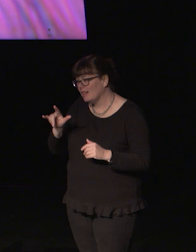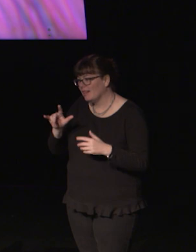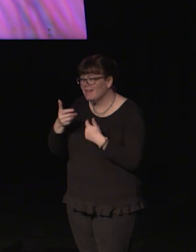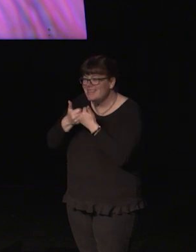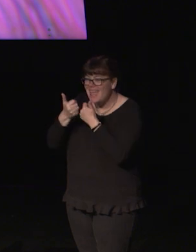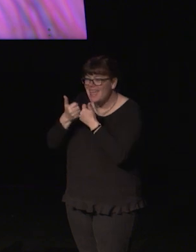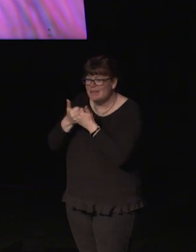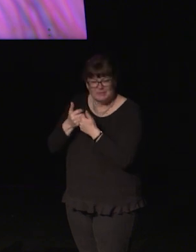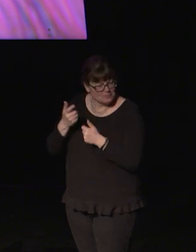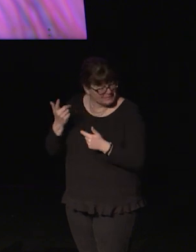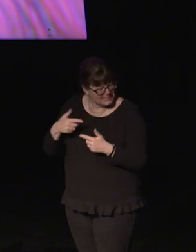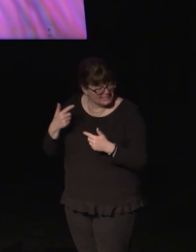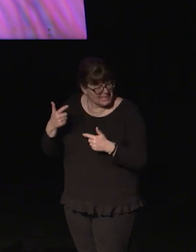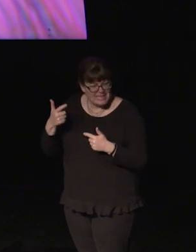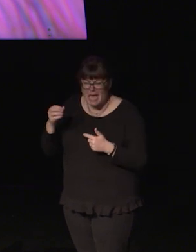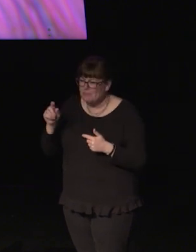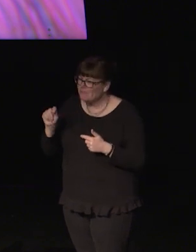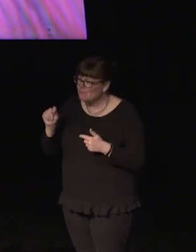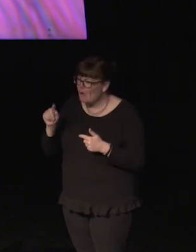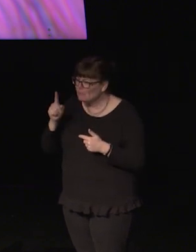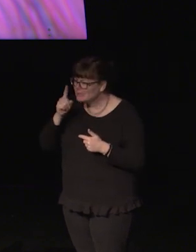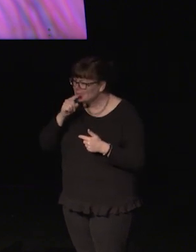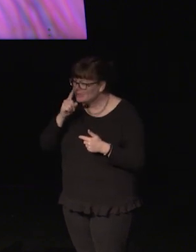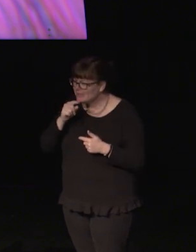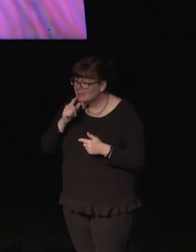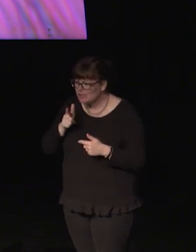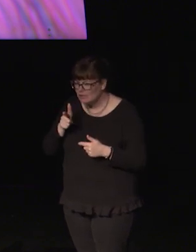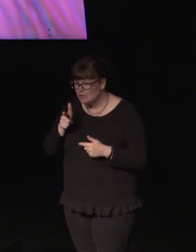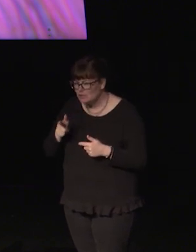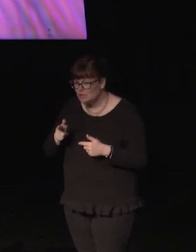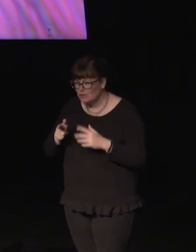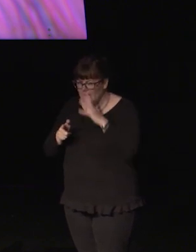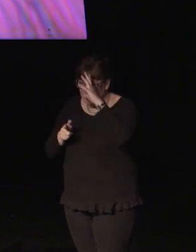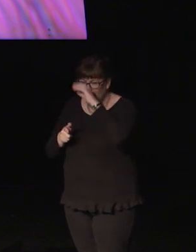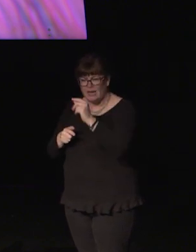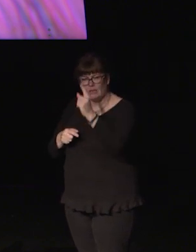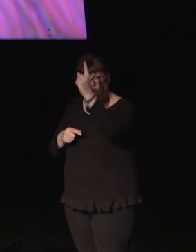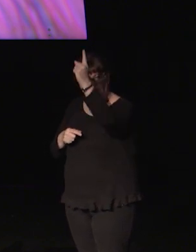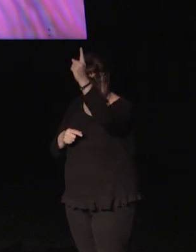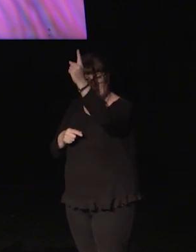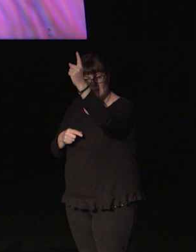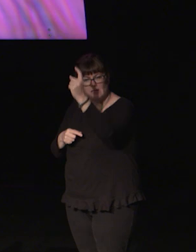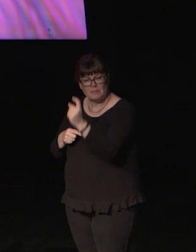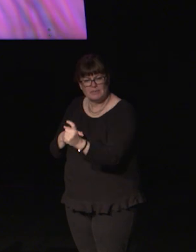...one of those Game of Thrones simulations where you're shooting the guys coming down from... Or you are shooting them if you're not me.